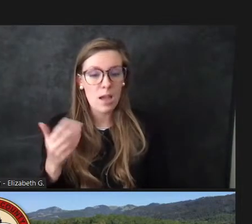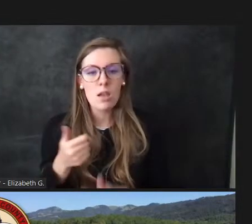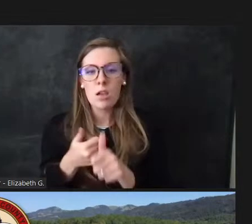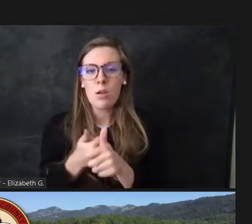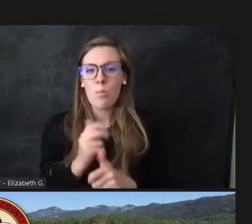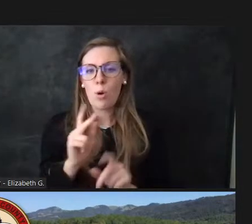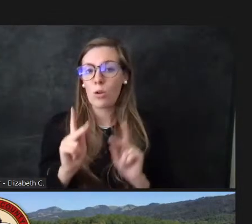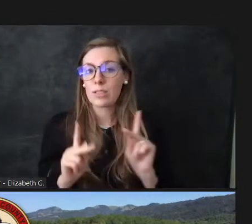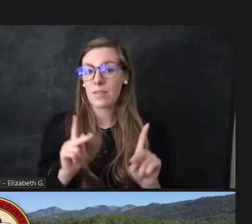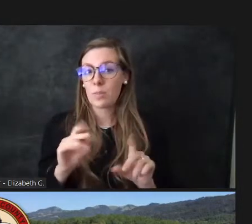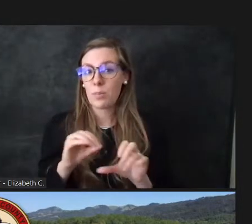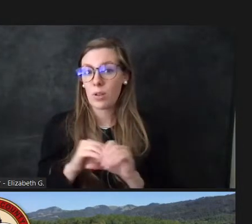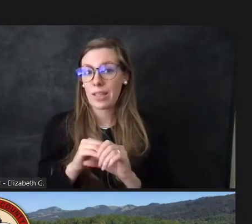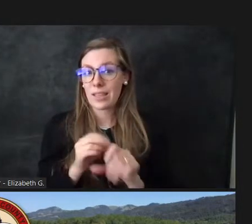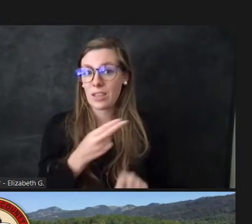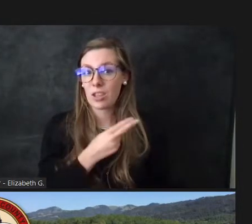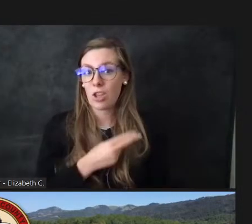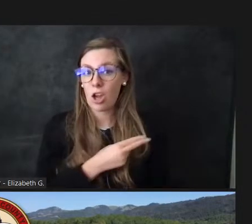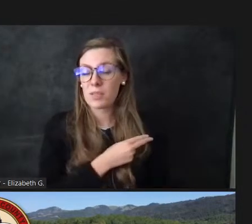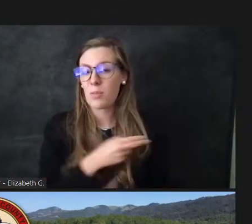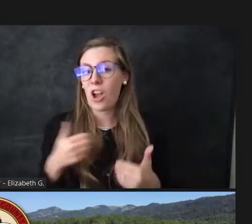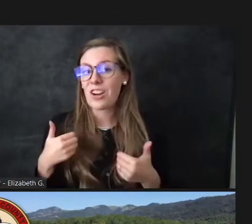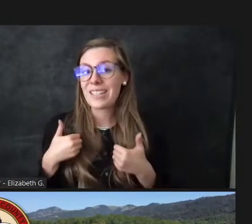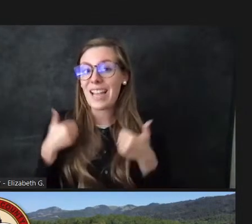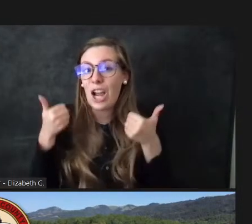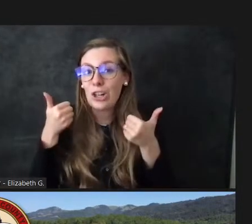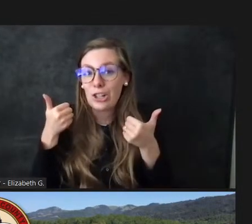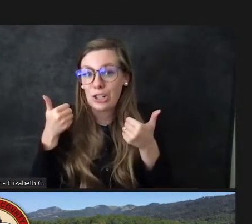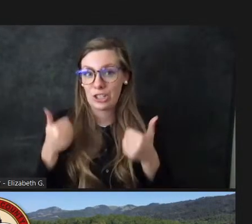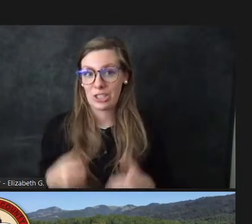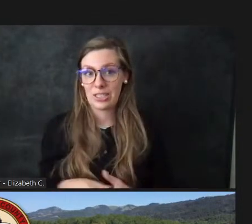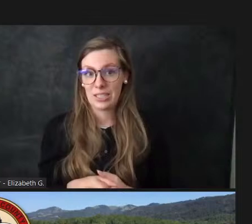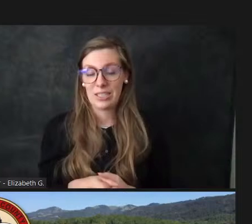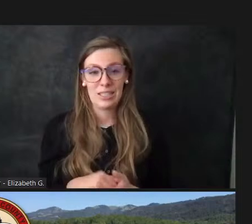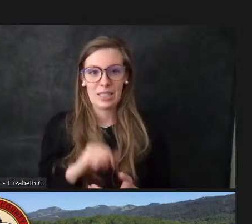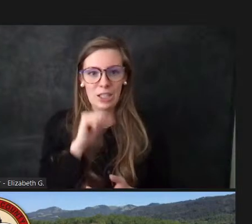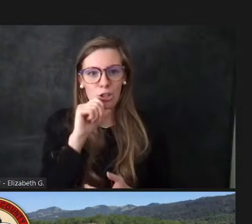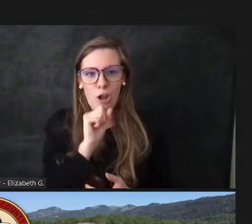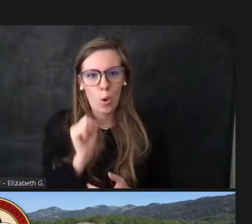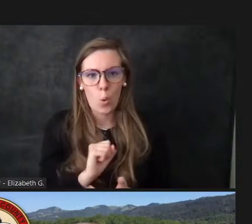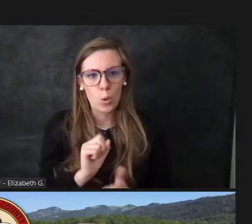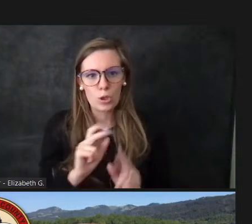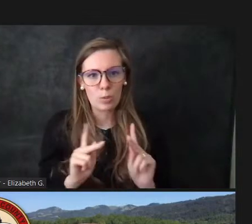that are hospitalized, our younger people, and they are not vaccinated.